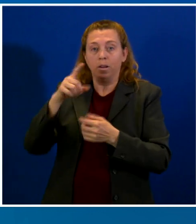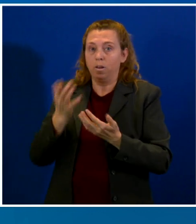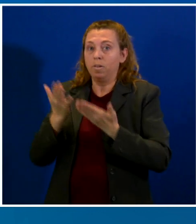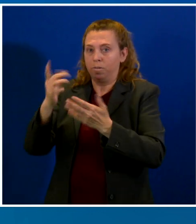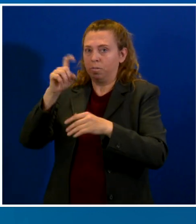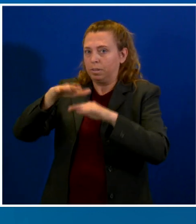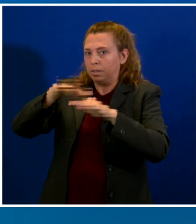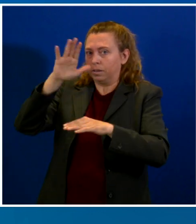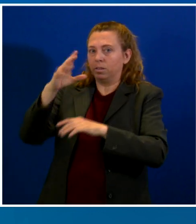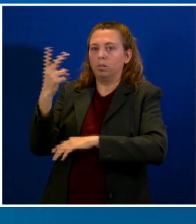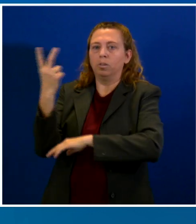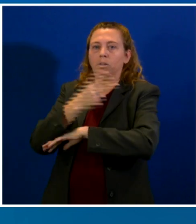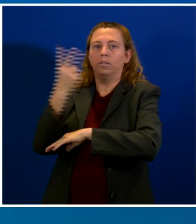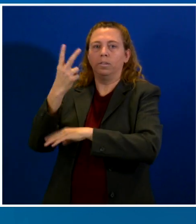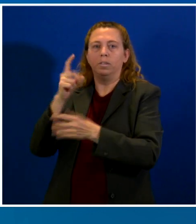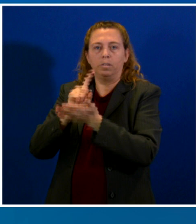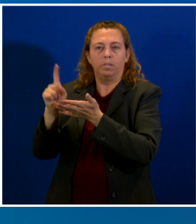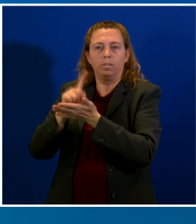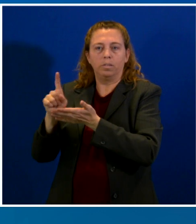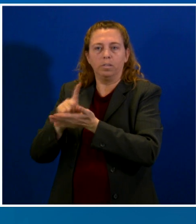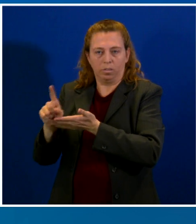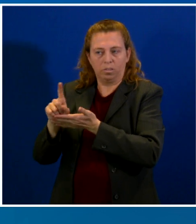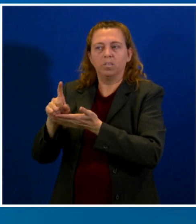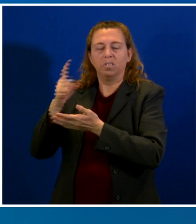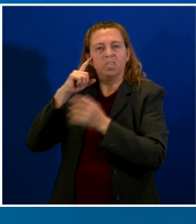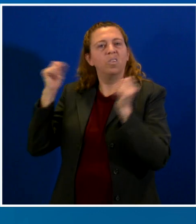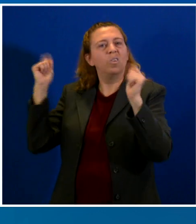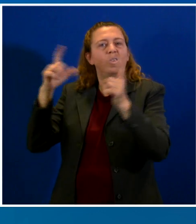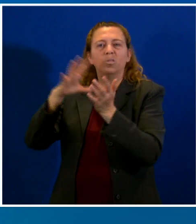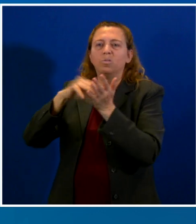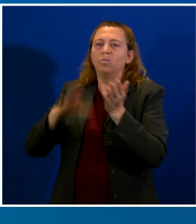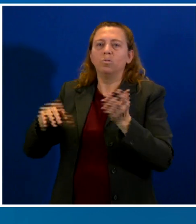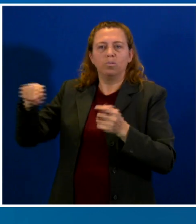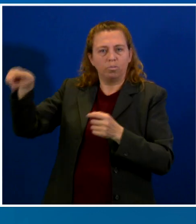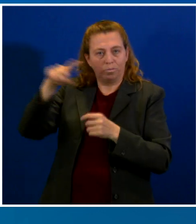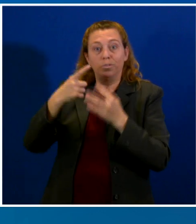all students by May 19, also directed the state's public